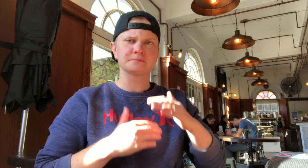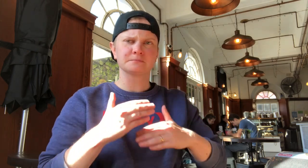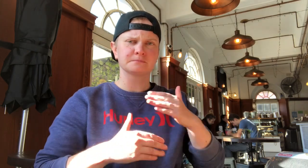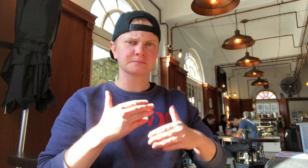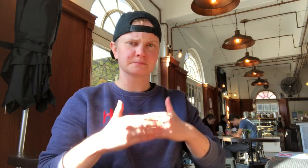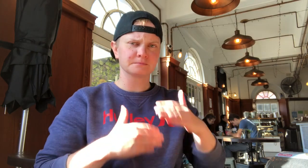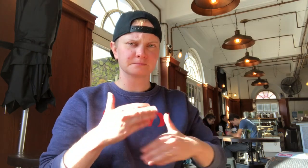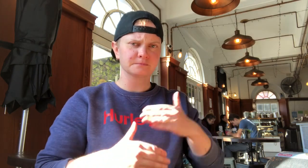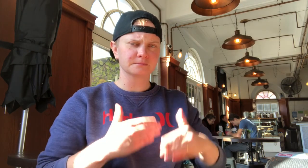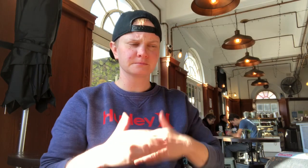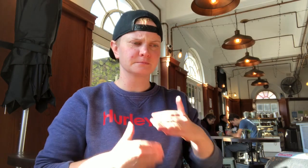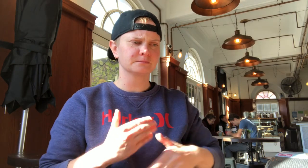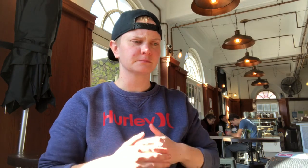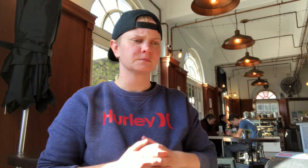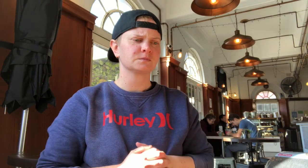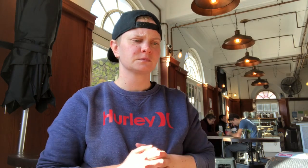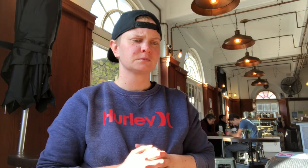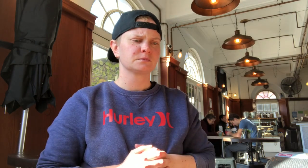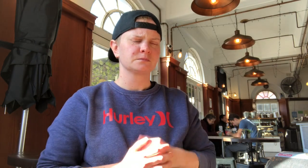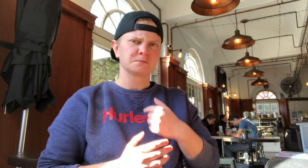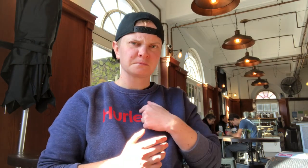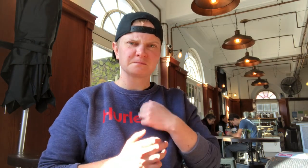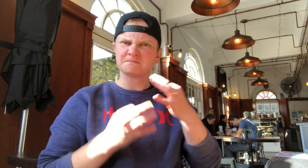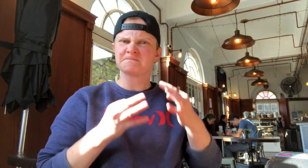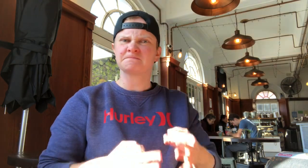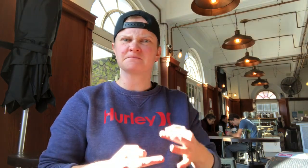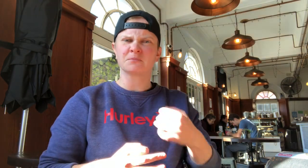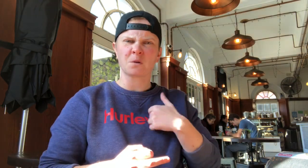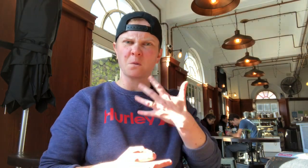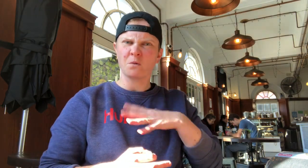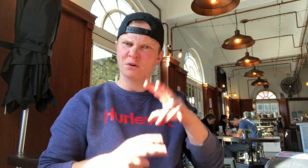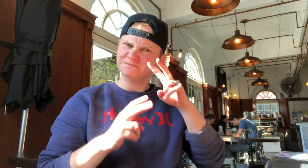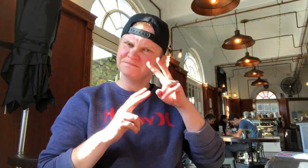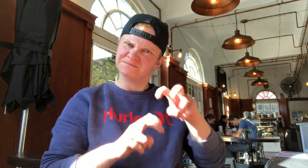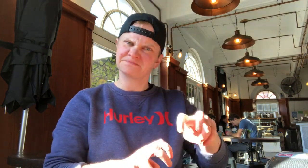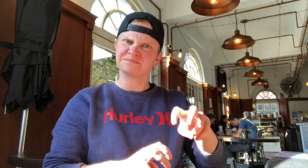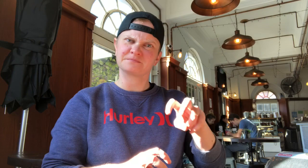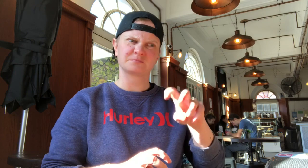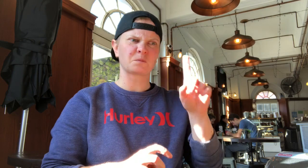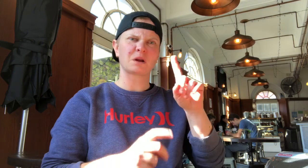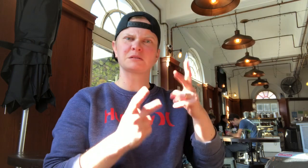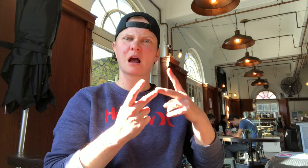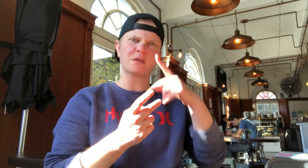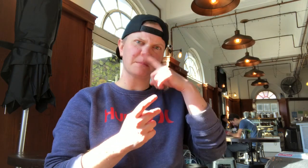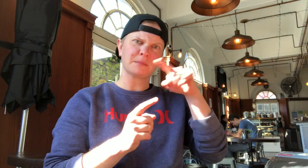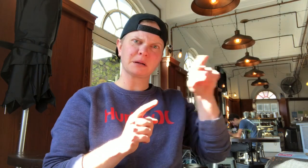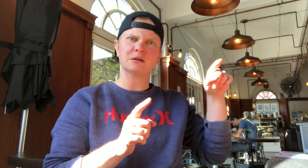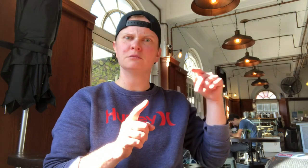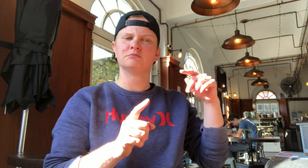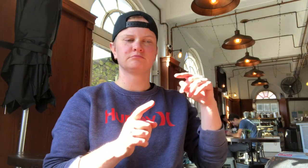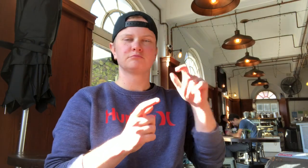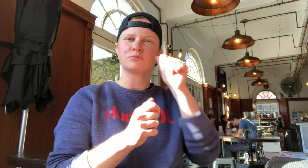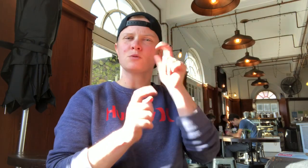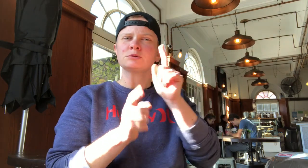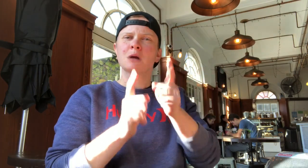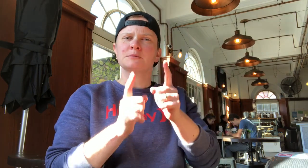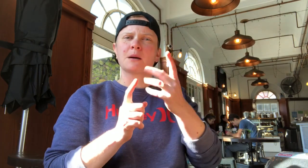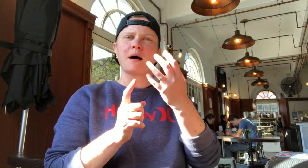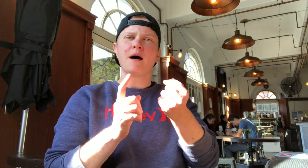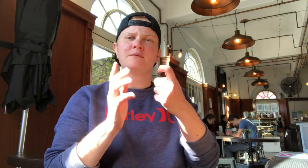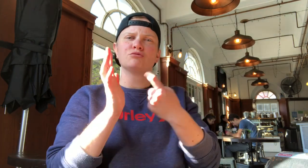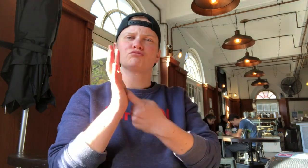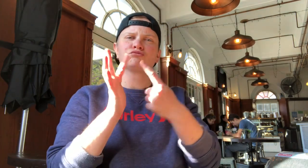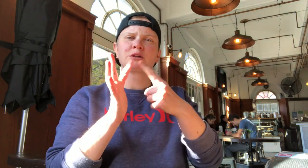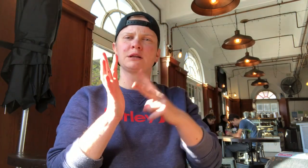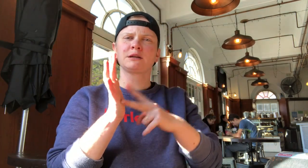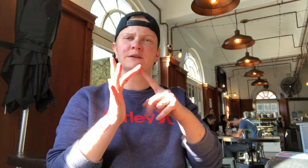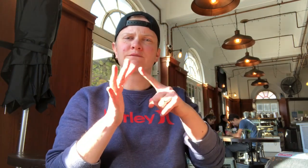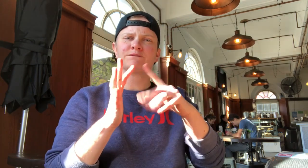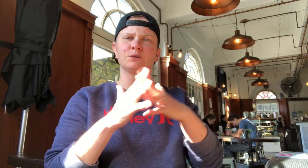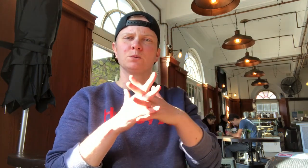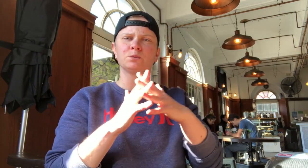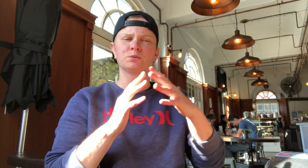As the time goes, I made the decision to investigate myself by reading other people's reviews on